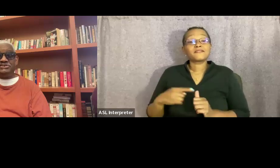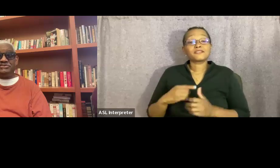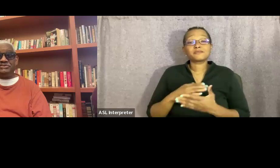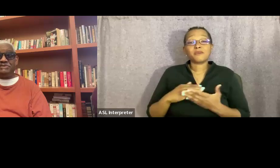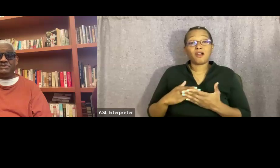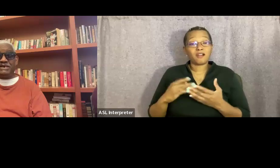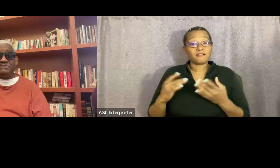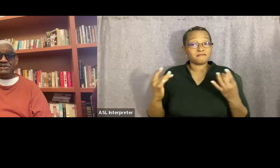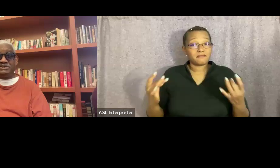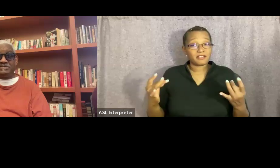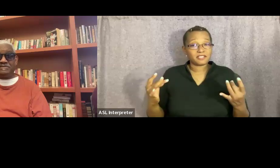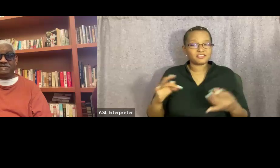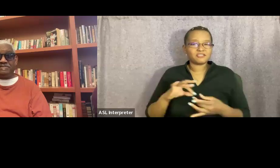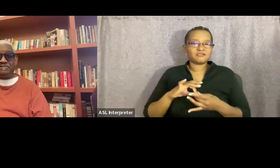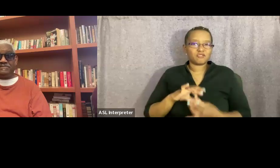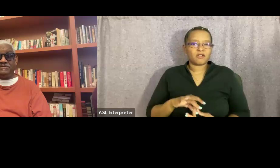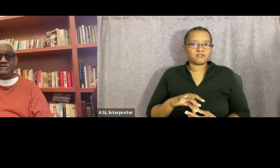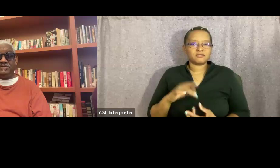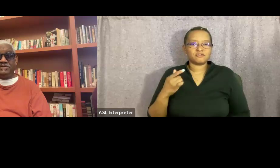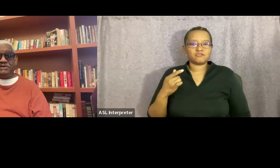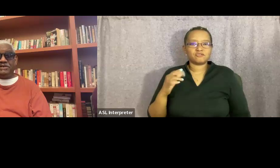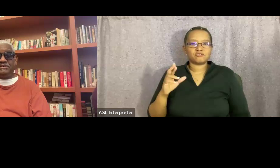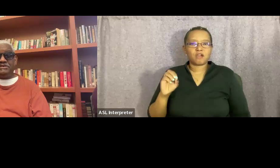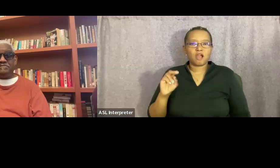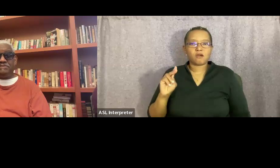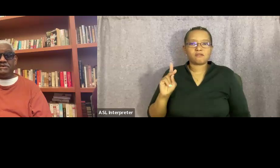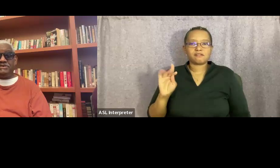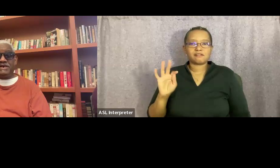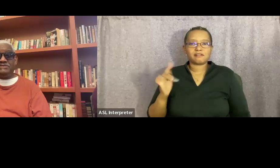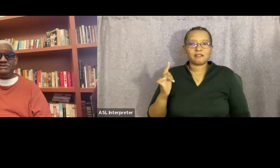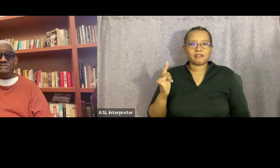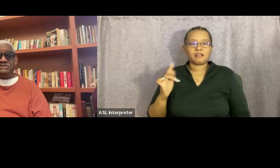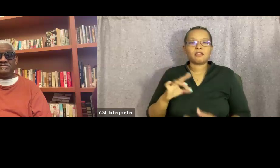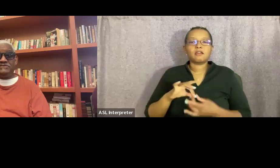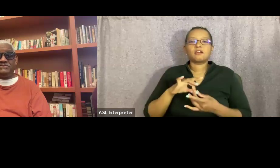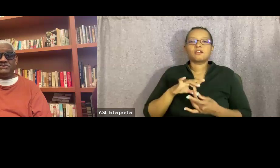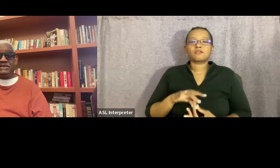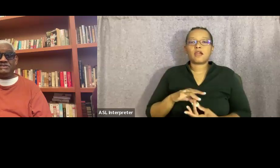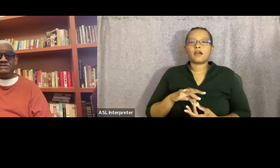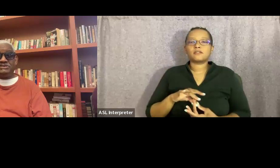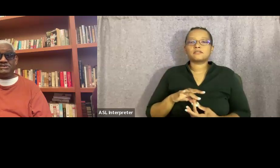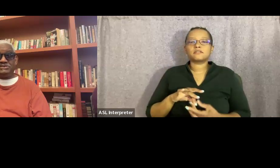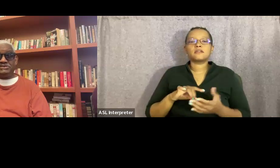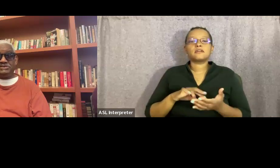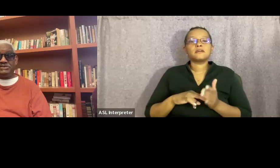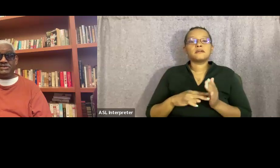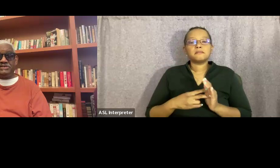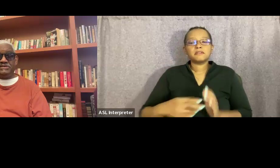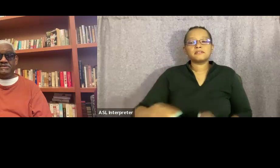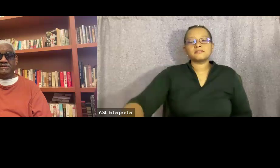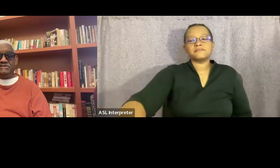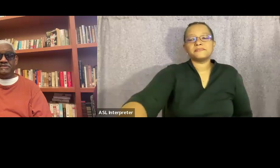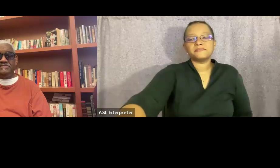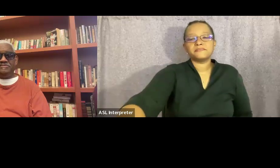is just going to be grounding. Being grounded meaning folding your hands,